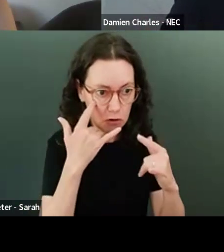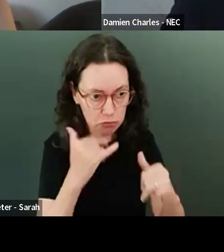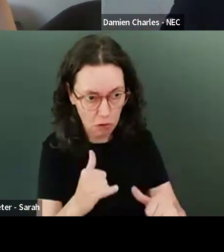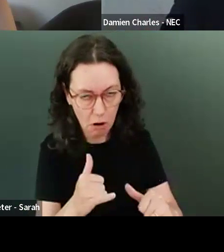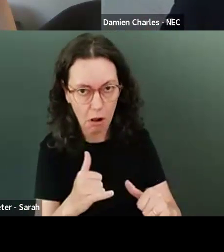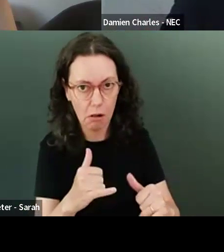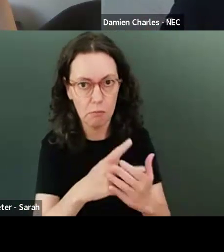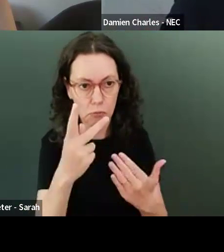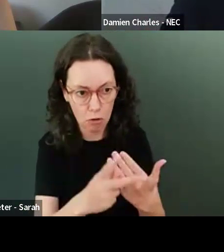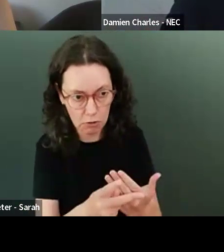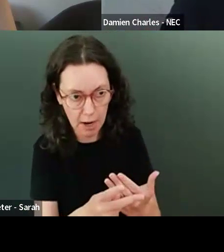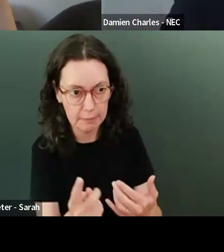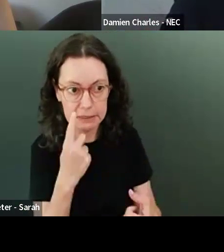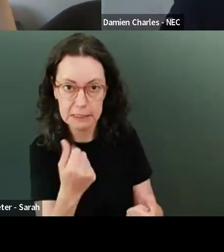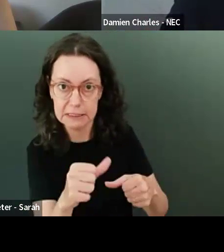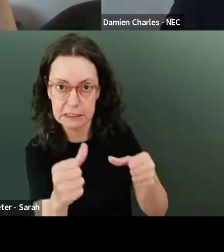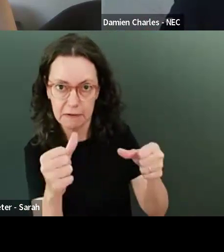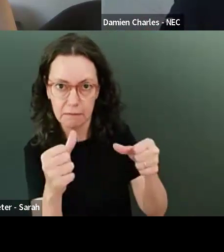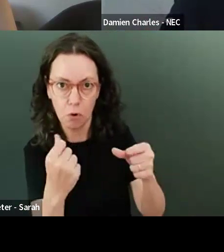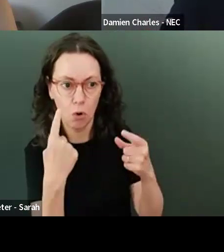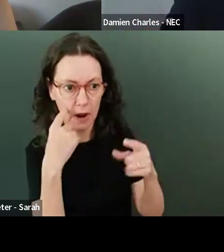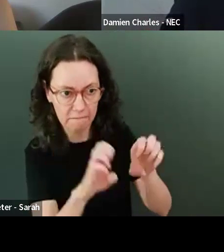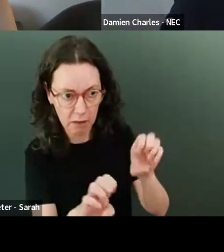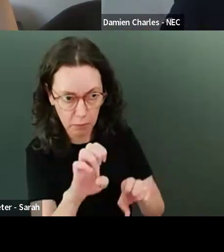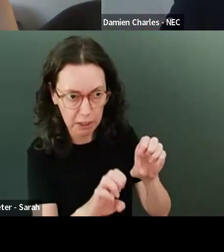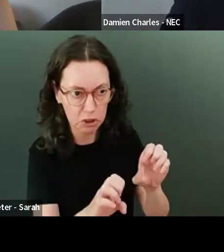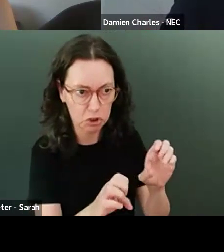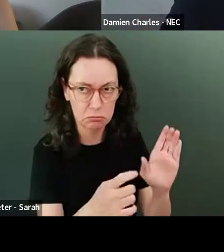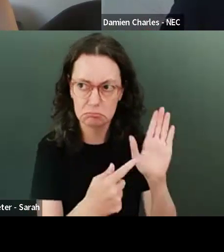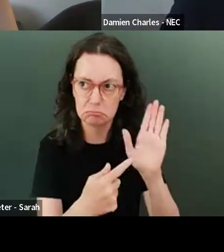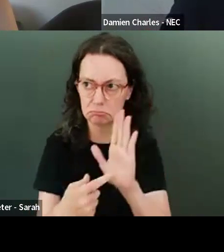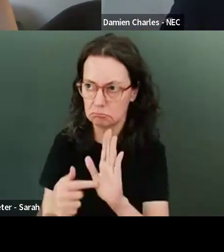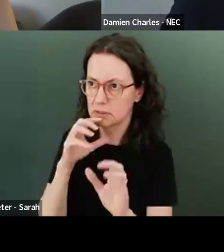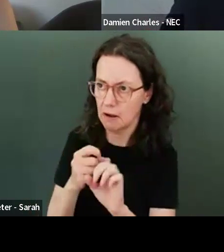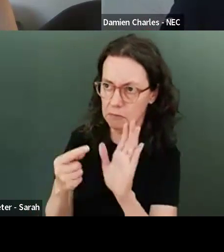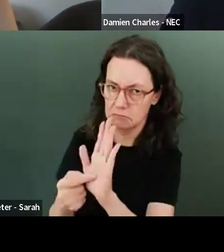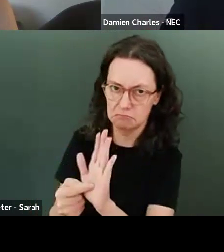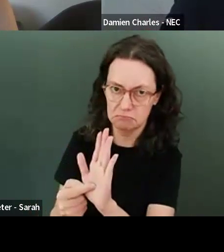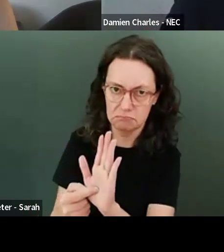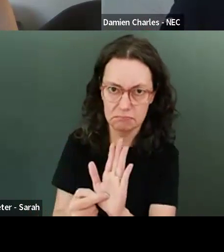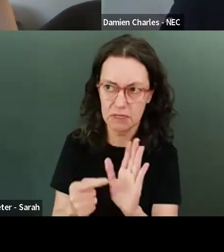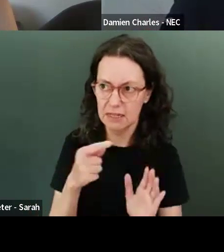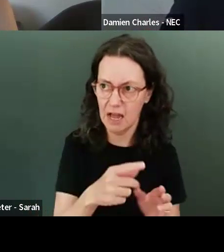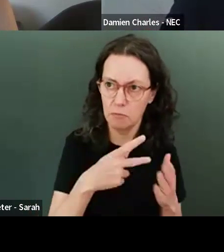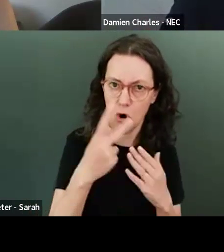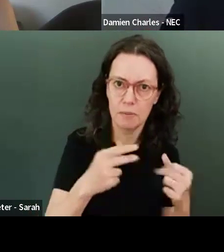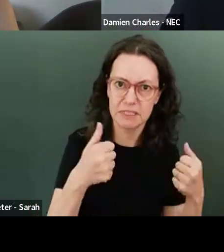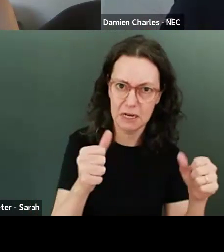what works to sort of line up with the the research that that tells us